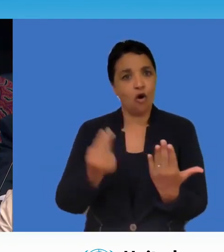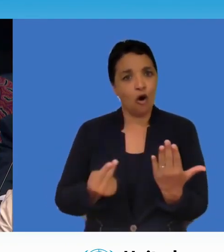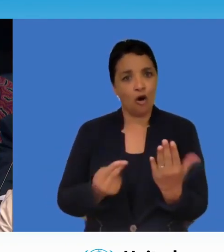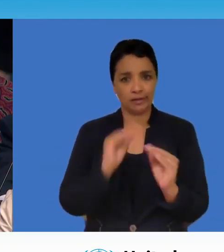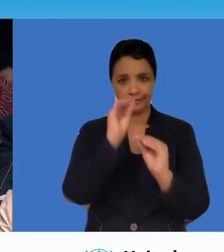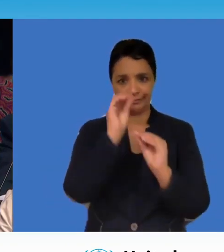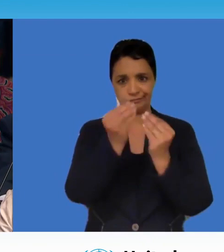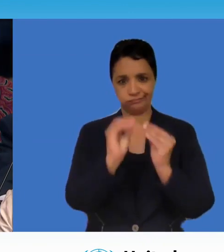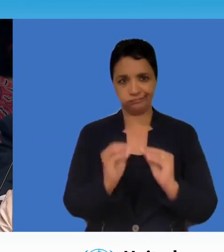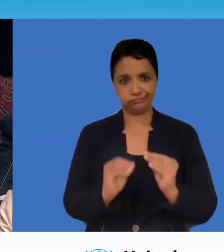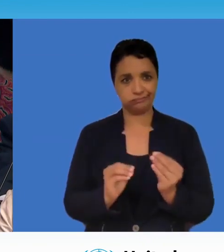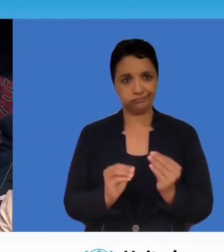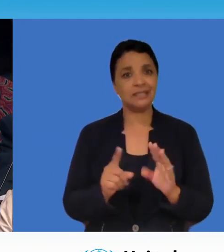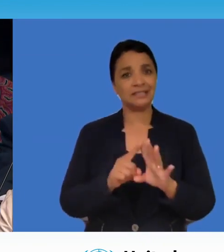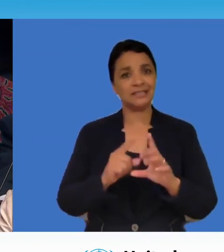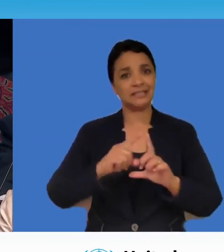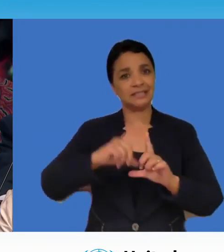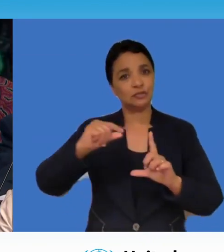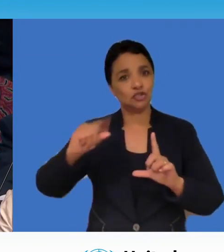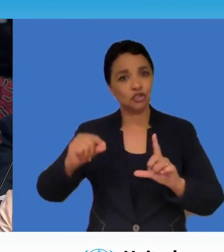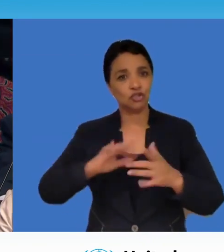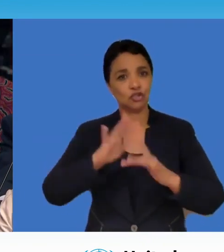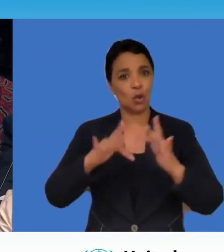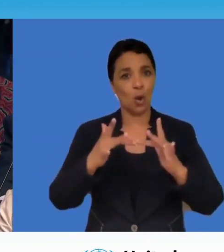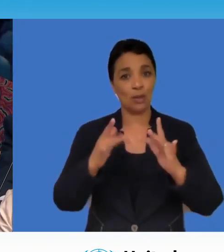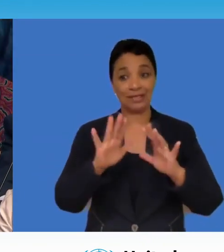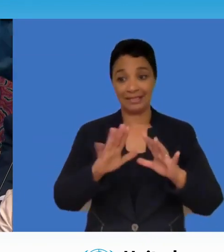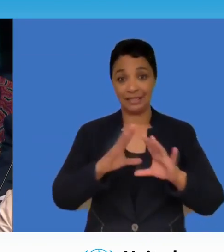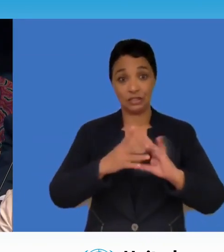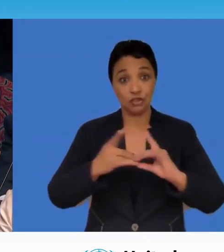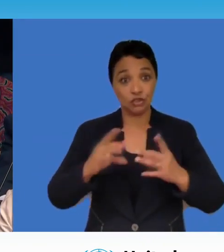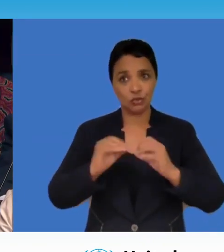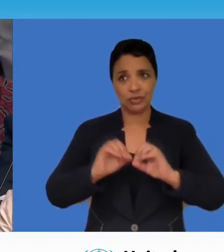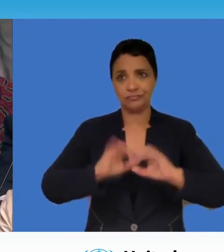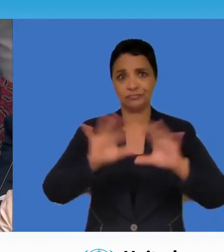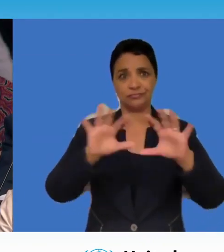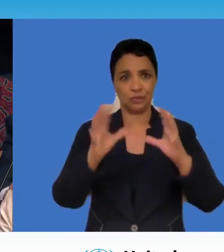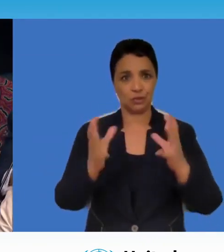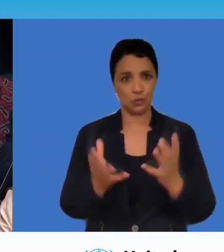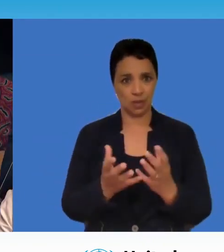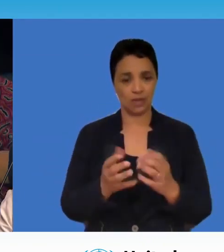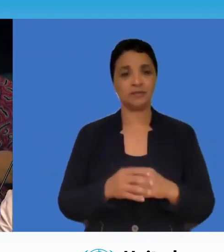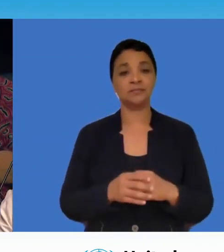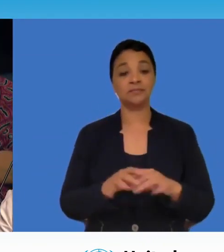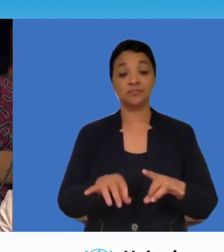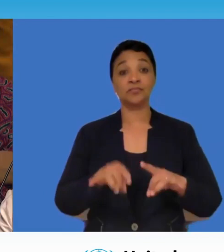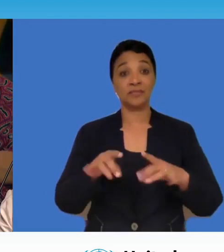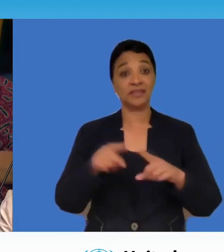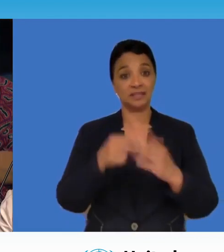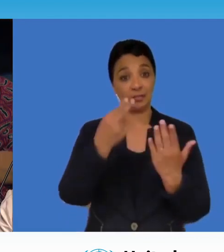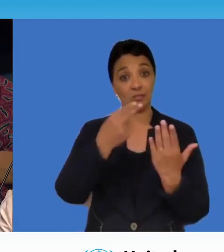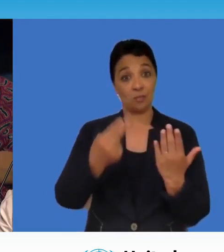his story around the world he has a painting in the Australian Embassy in Geneva Article 19 is